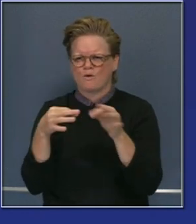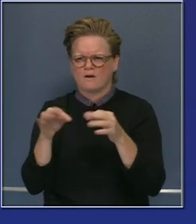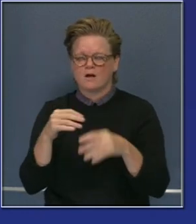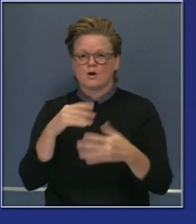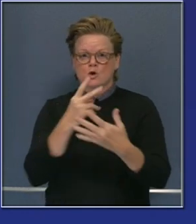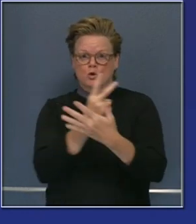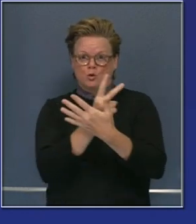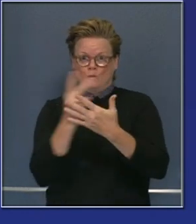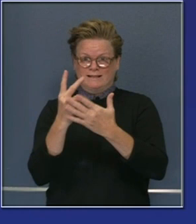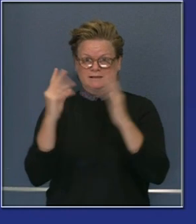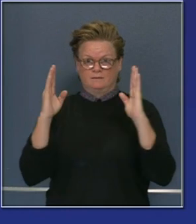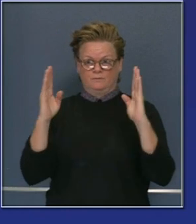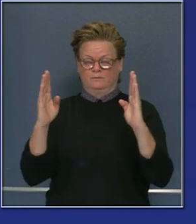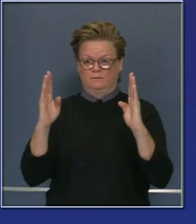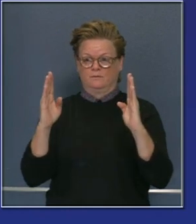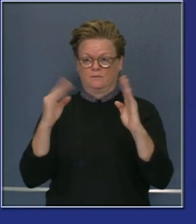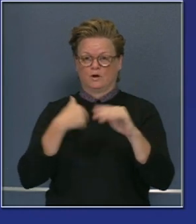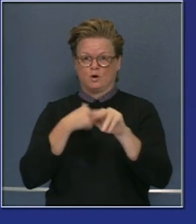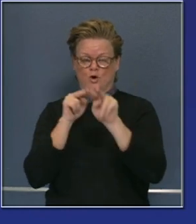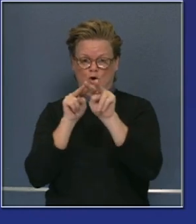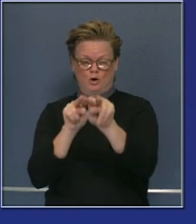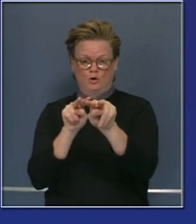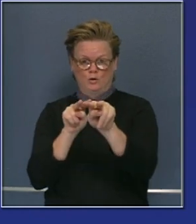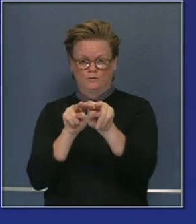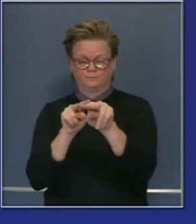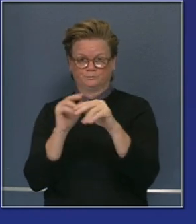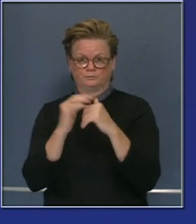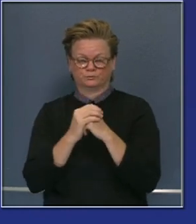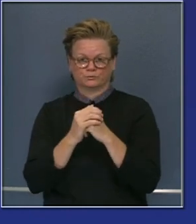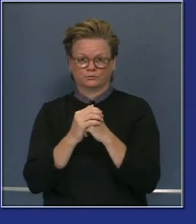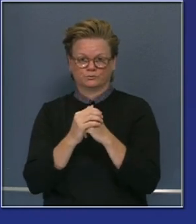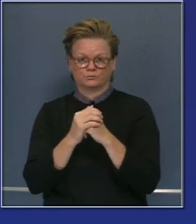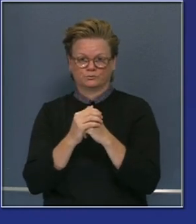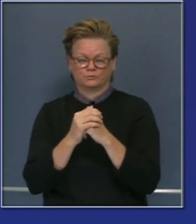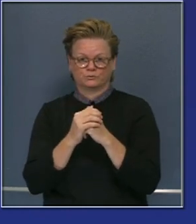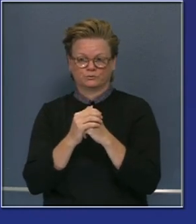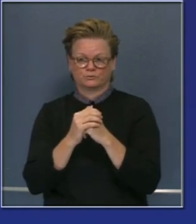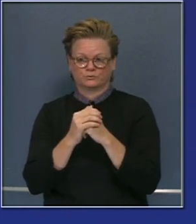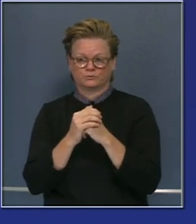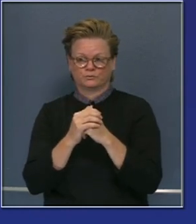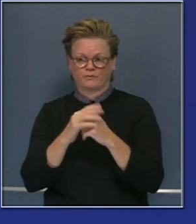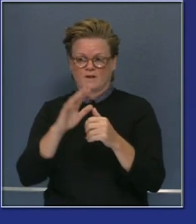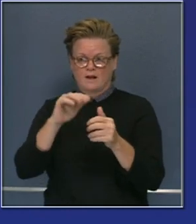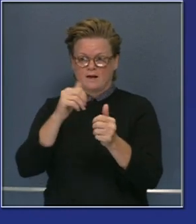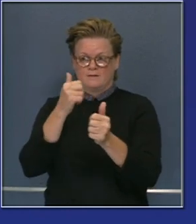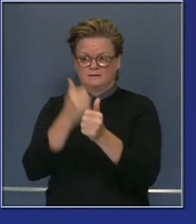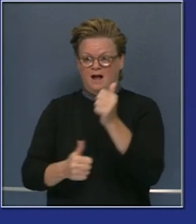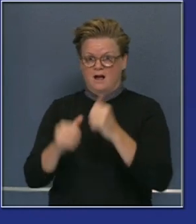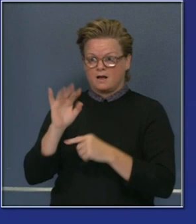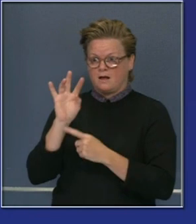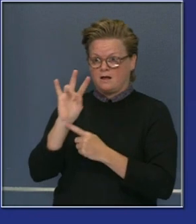FOR A 14 DAY PERIOD. WE JUST WANT MORE SPECIFICITY LOOKING AT DAILY RATES AND NOT JUST THE 14 DAY RATE SO NO MORE